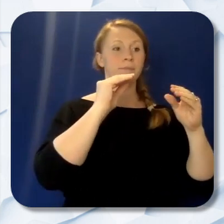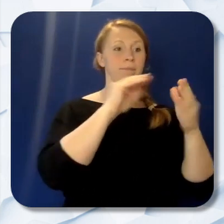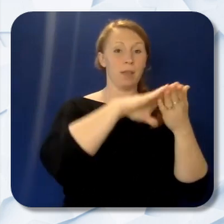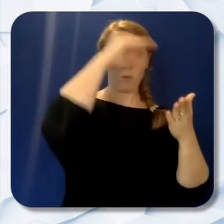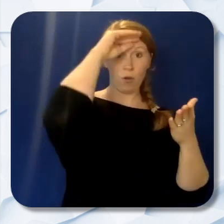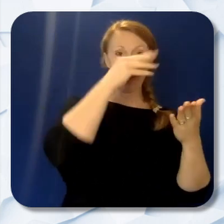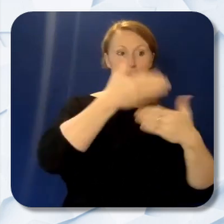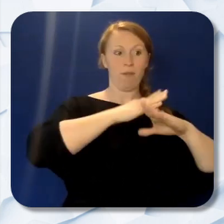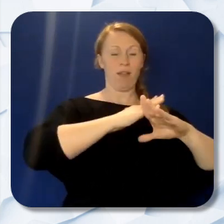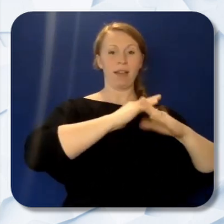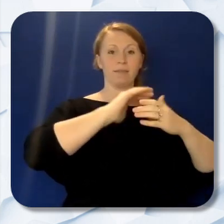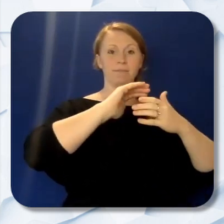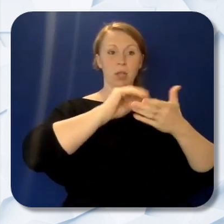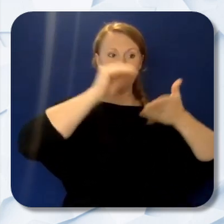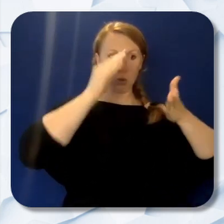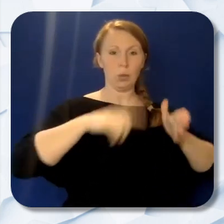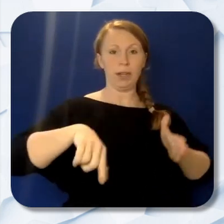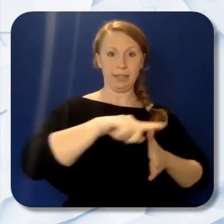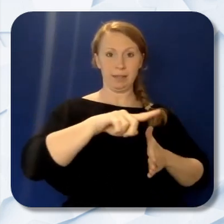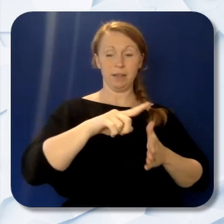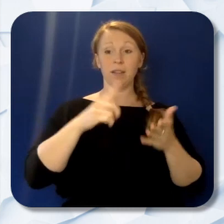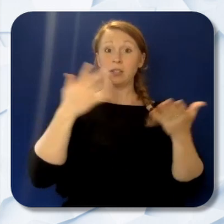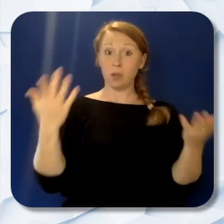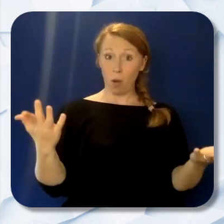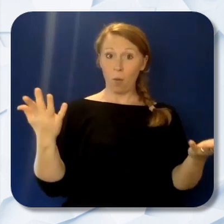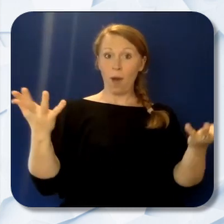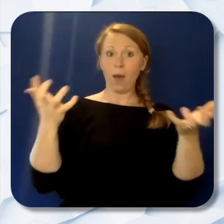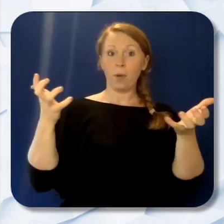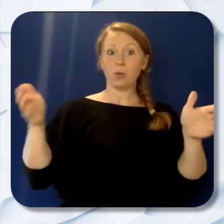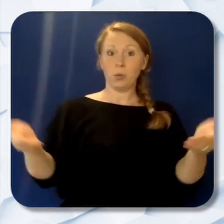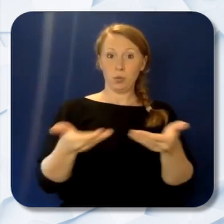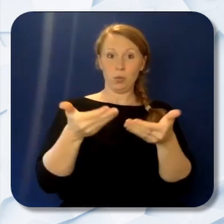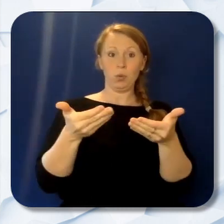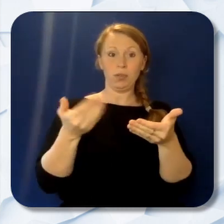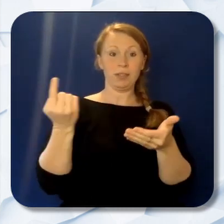With that I’d like to introduce a tireless advocate for the health and well-being of our